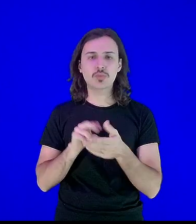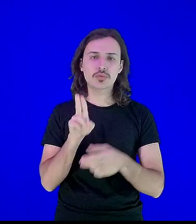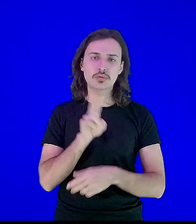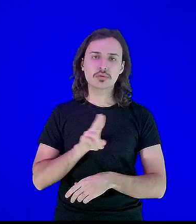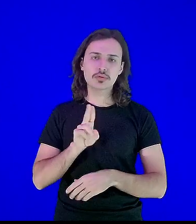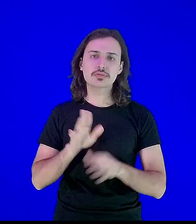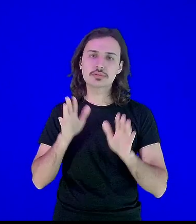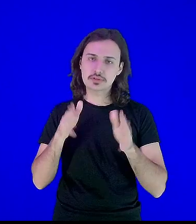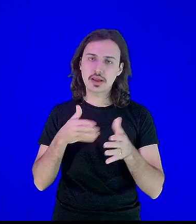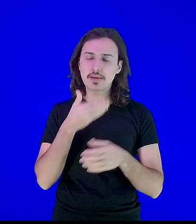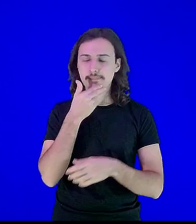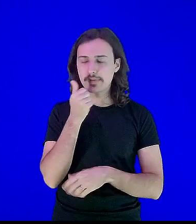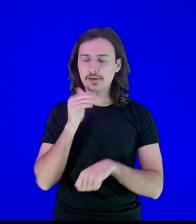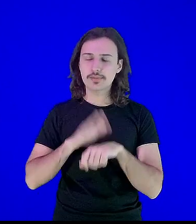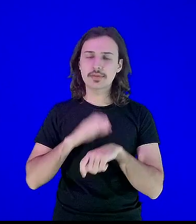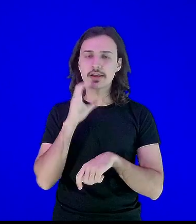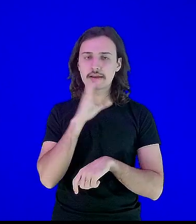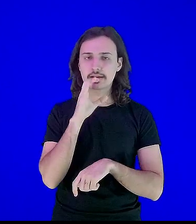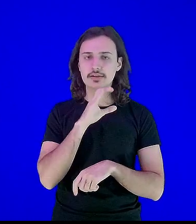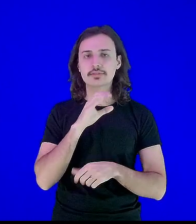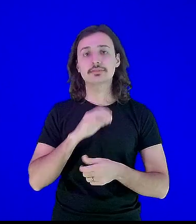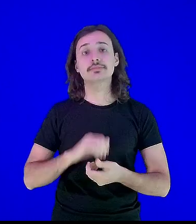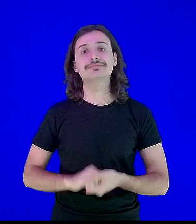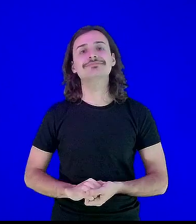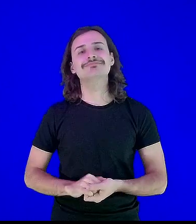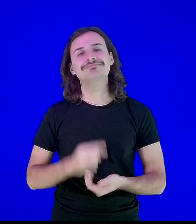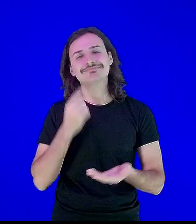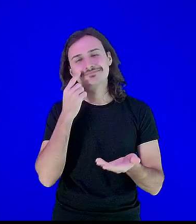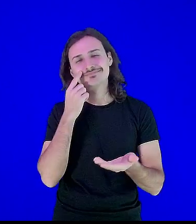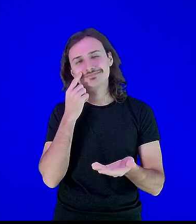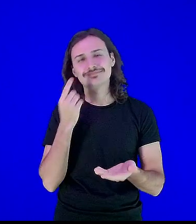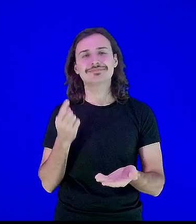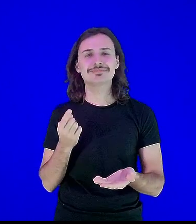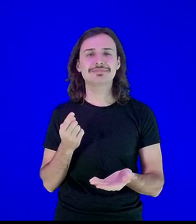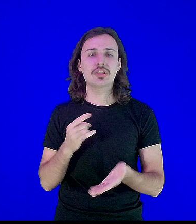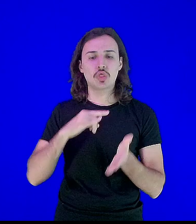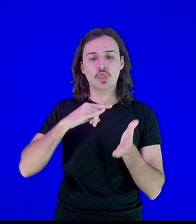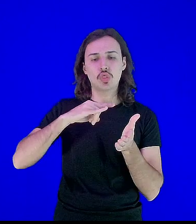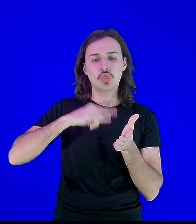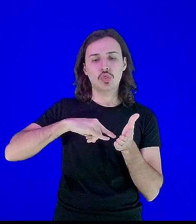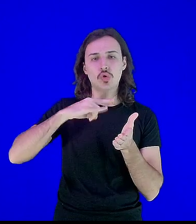this is where is Steve is shining. He built this Library back in 2019,